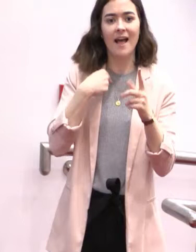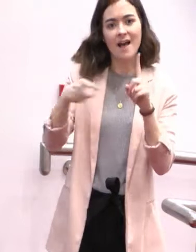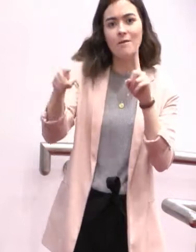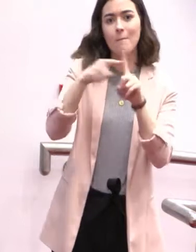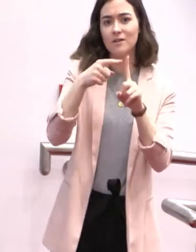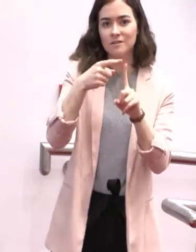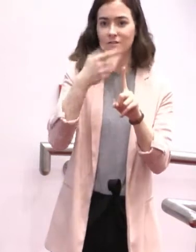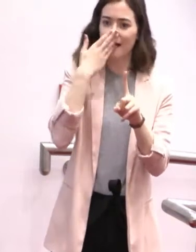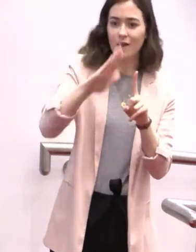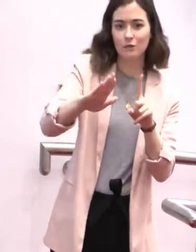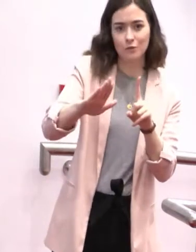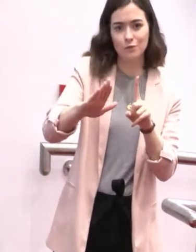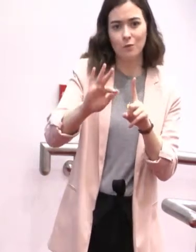children.